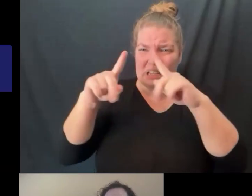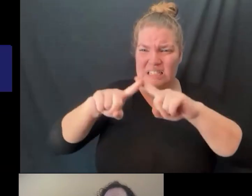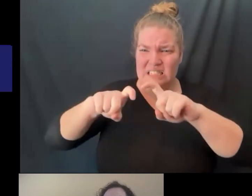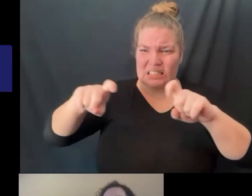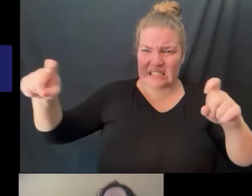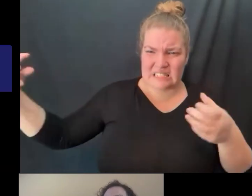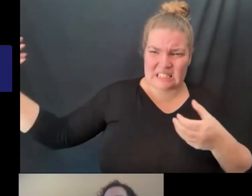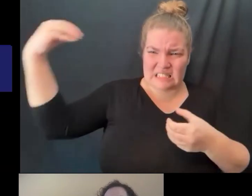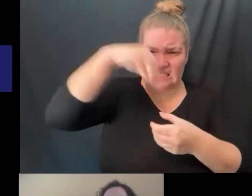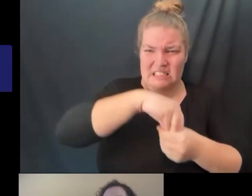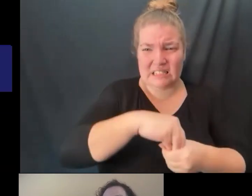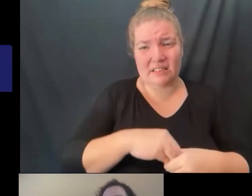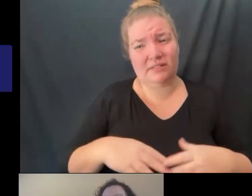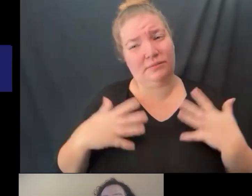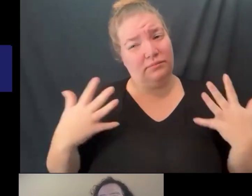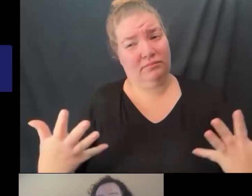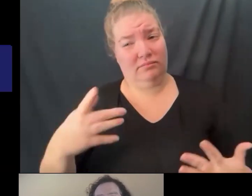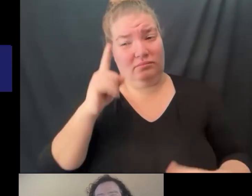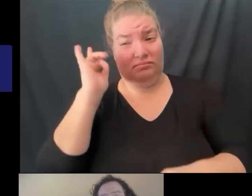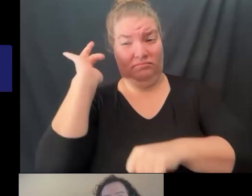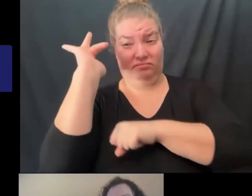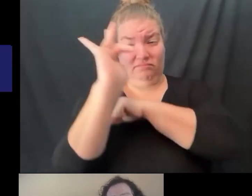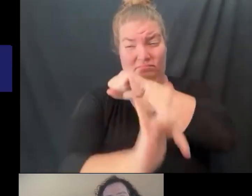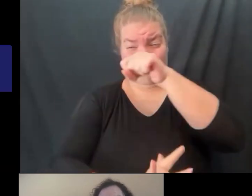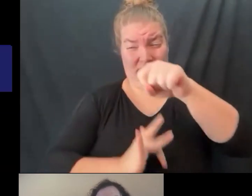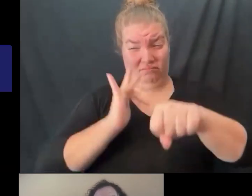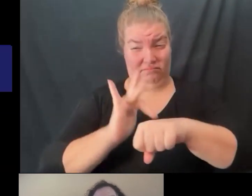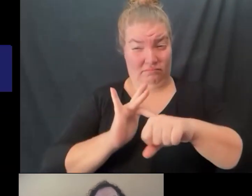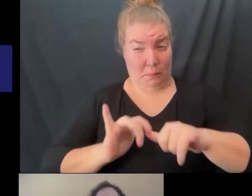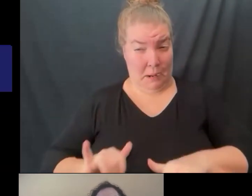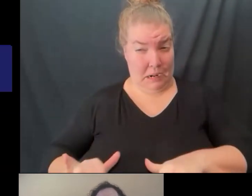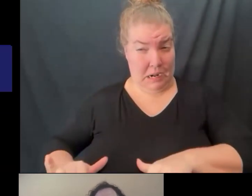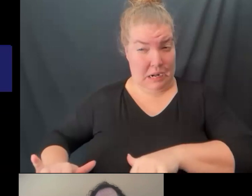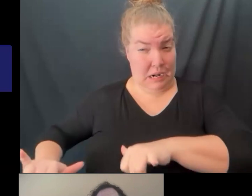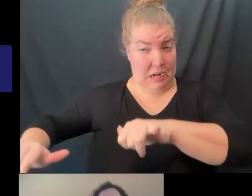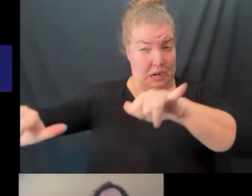And the wonderful idea of having a global norm, a global harmonized standard is something